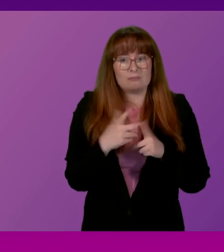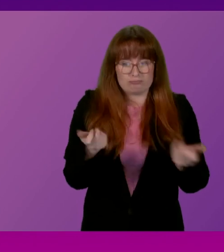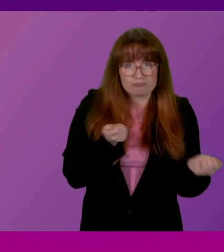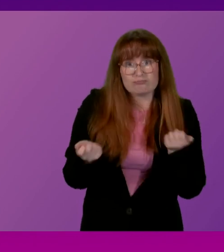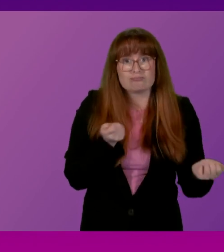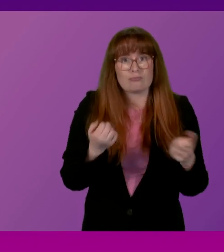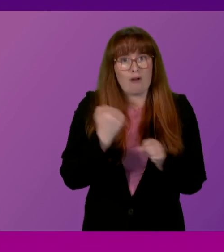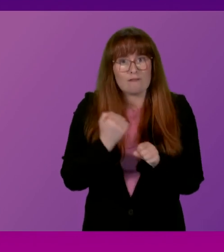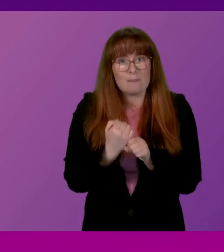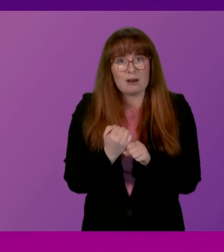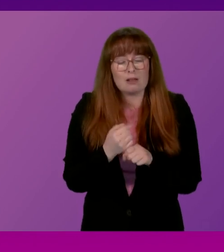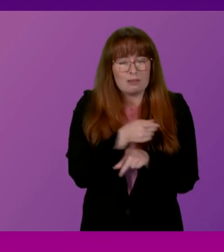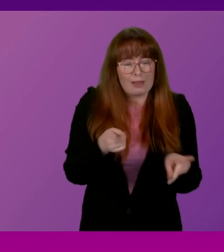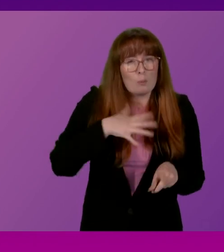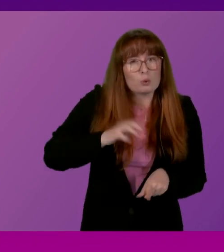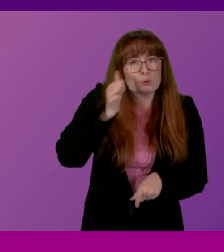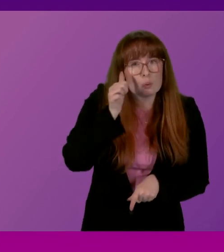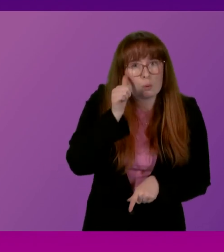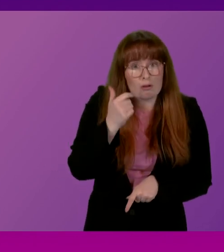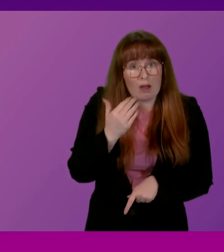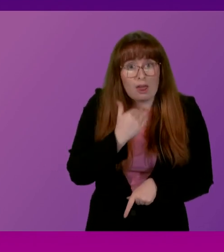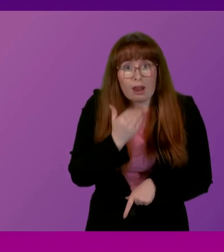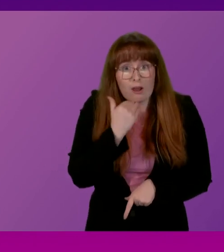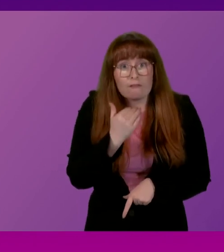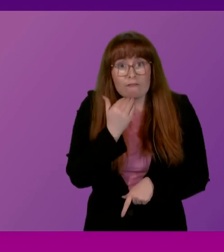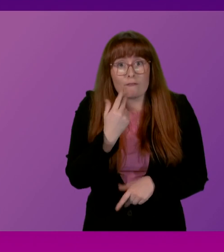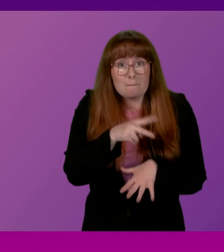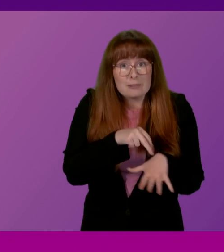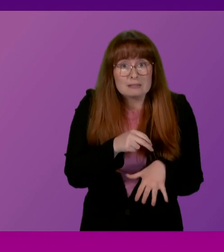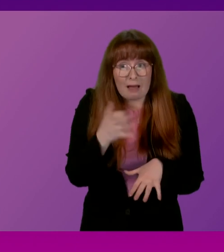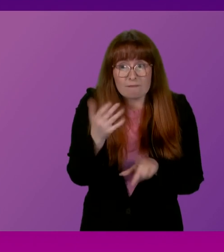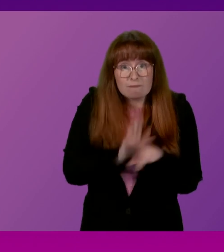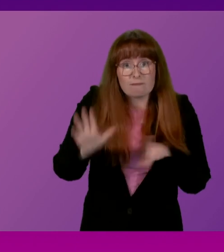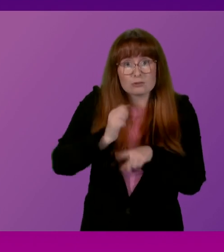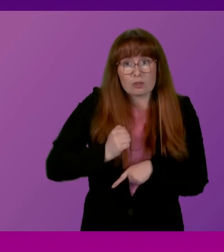People will want to know whether there are sufficient numbers of bobbies on the beat. There are.